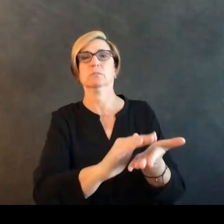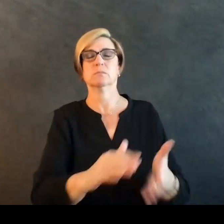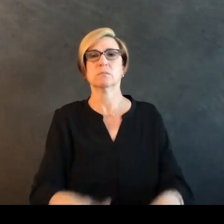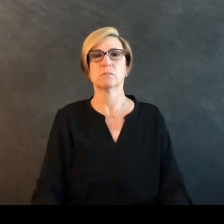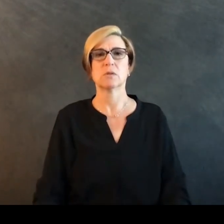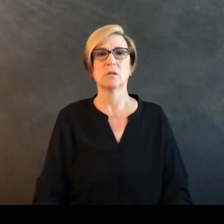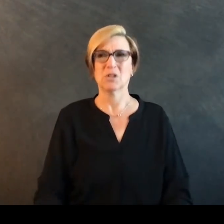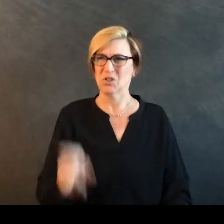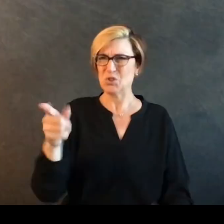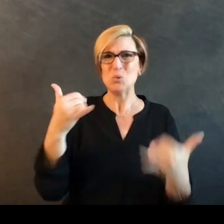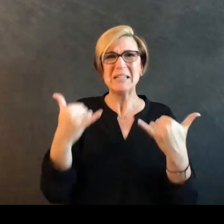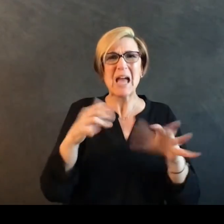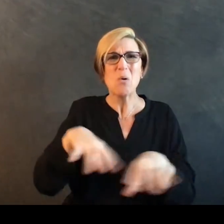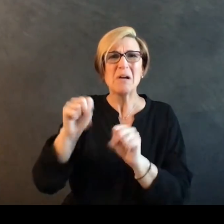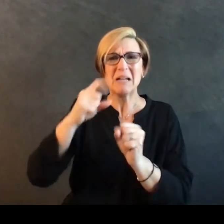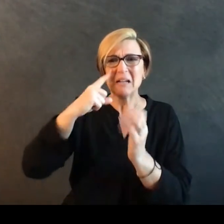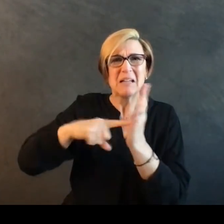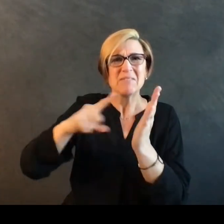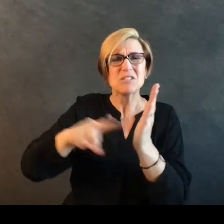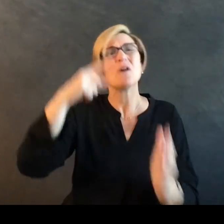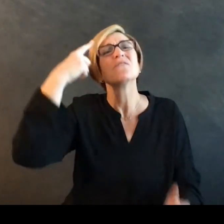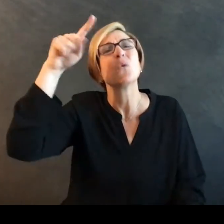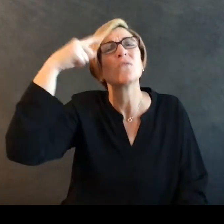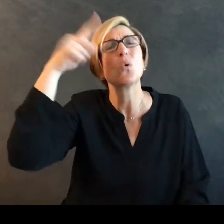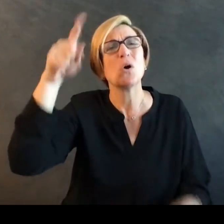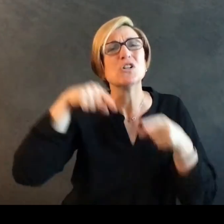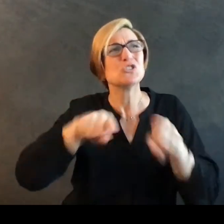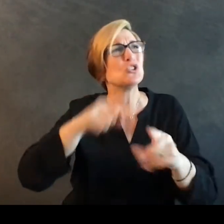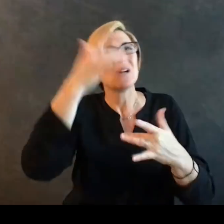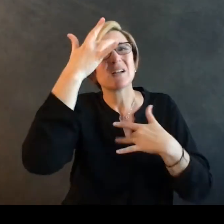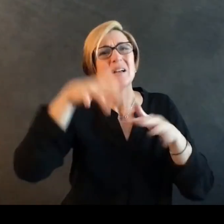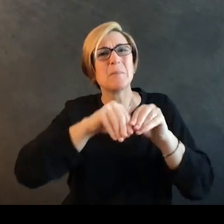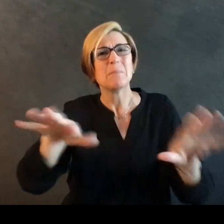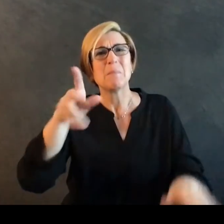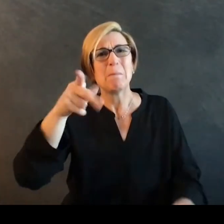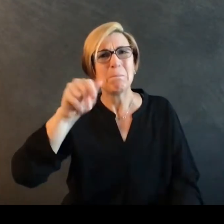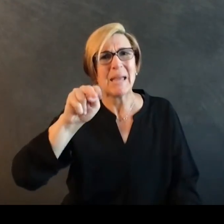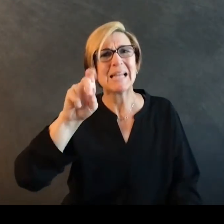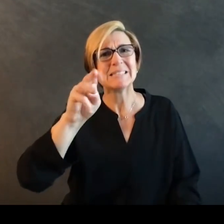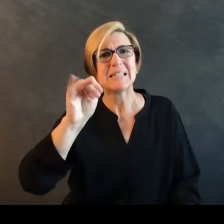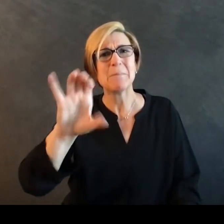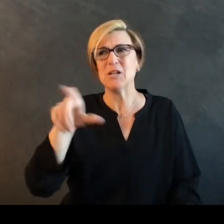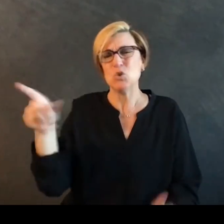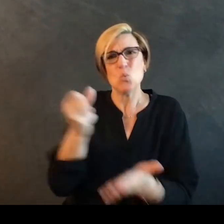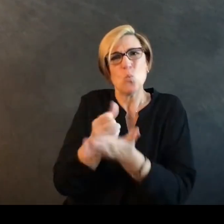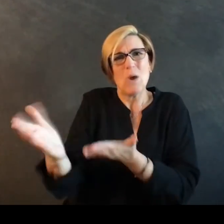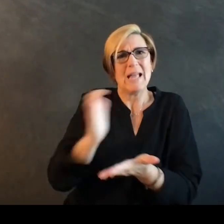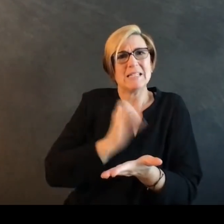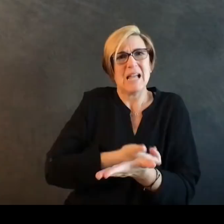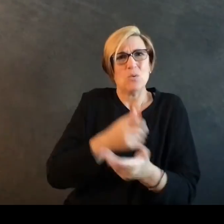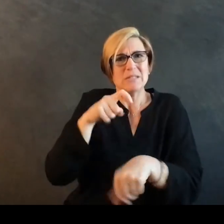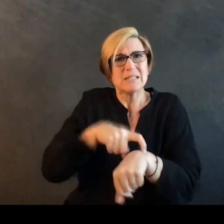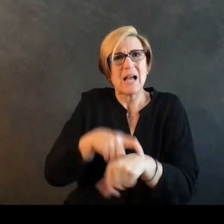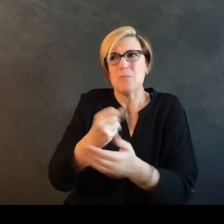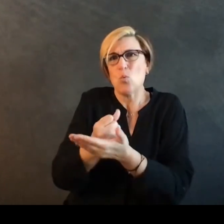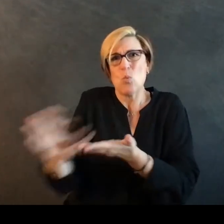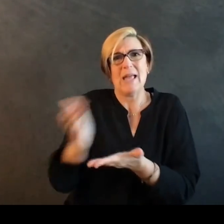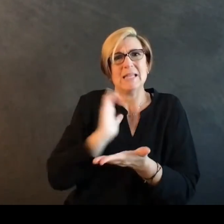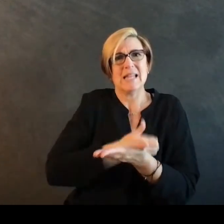pandemic is a really big waste of vital resources time attention and we want to